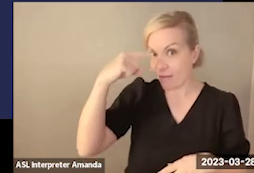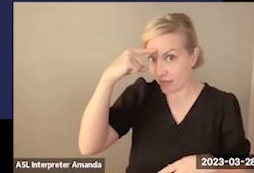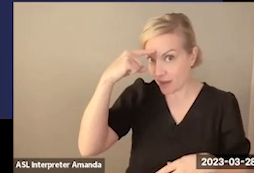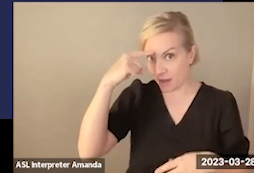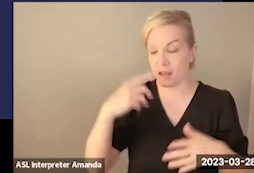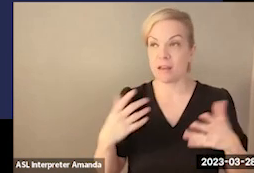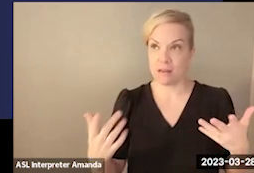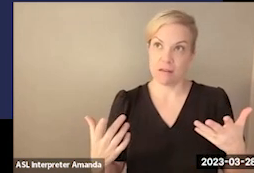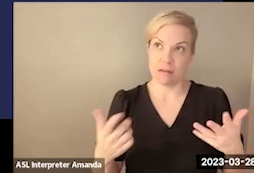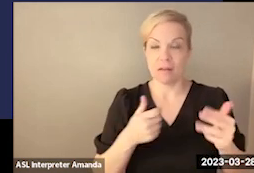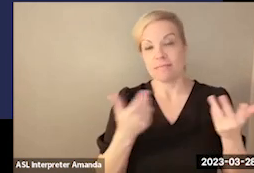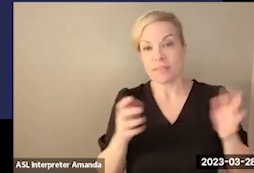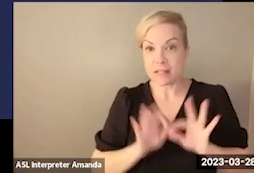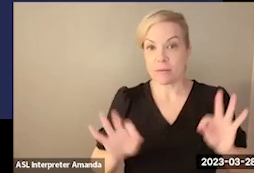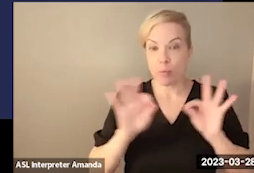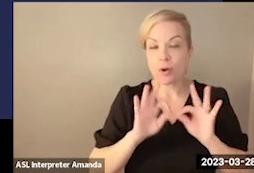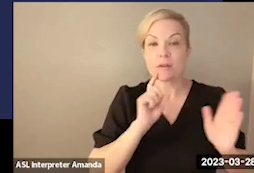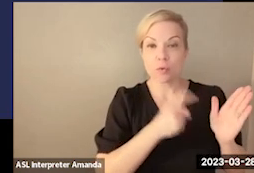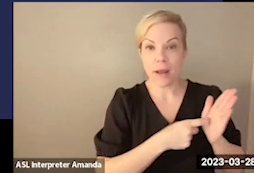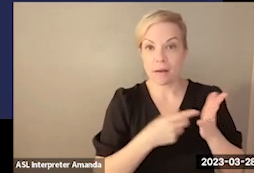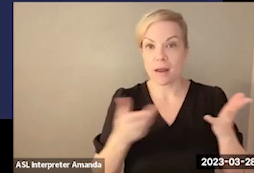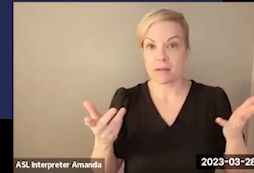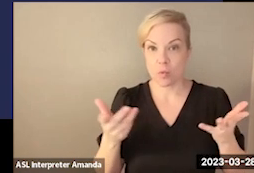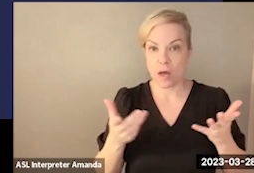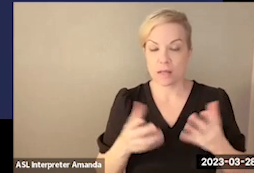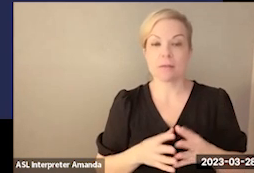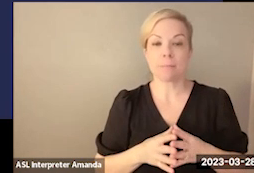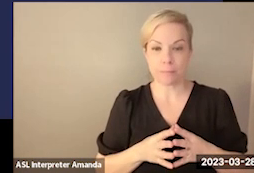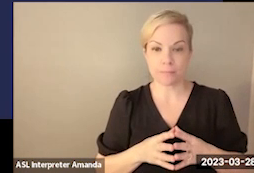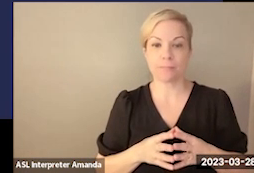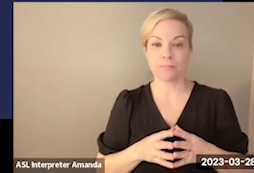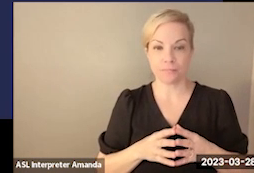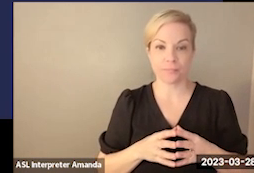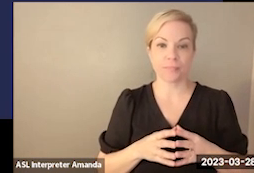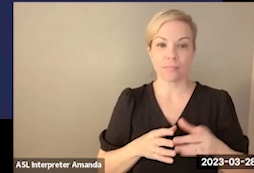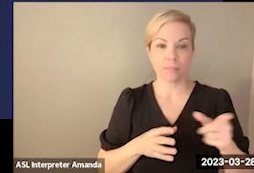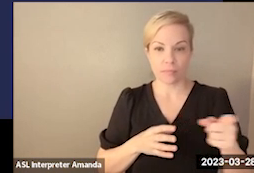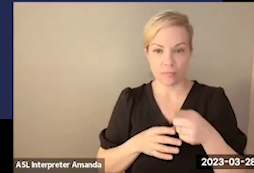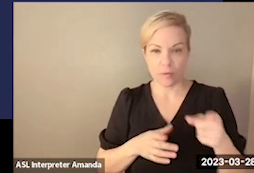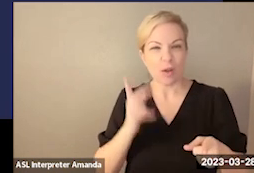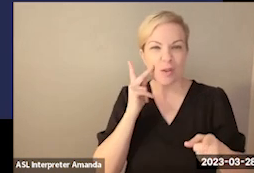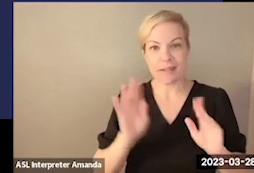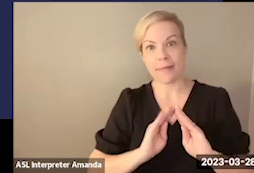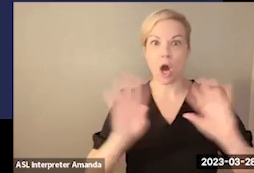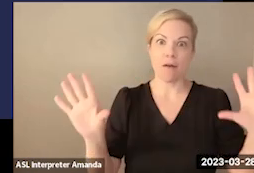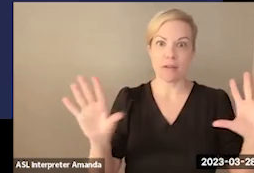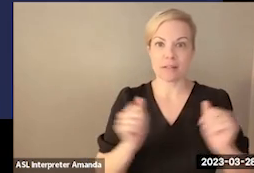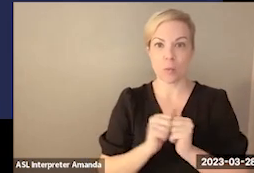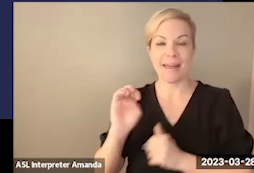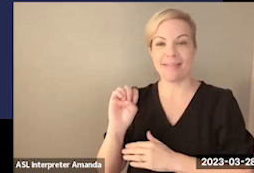Debbie Stine, Science & Technology Policy Academy: important is to recognize that Debbie Stine, Science & Technology Policy Academy: besides these kind of you know, like I think the more obvious things when people think of equity.